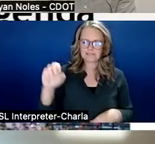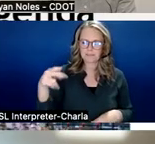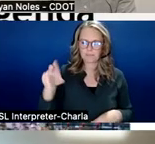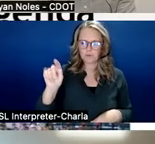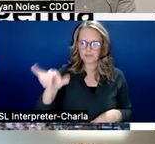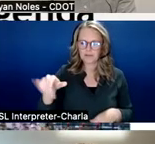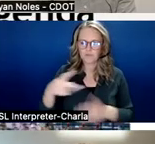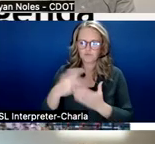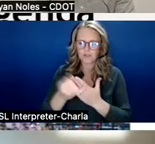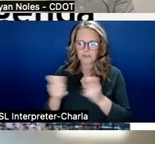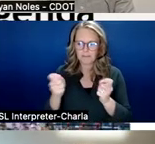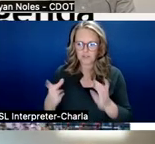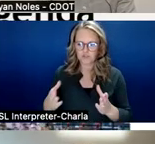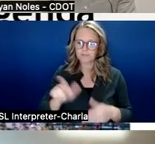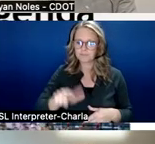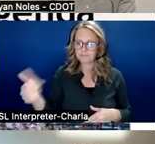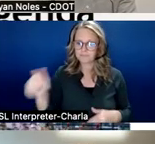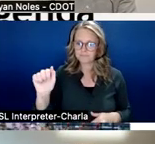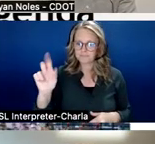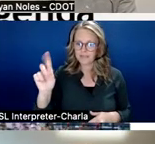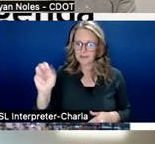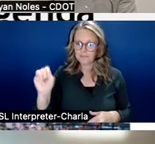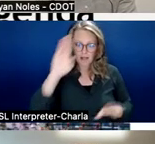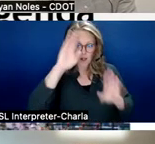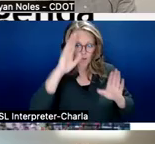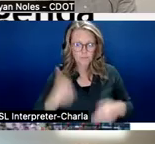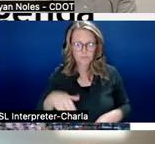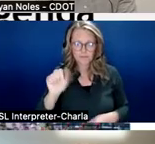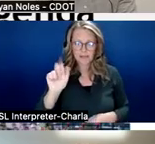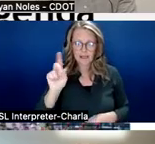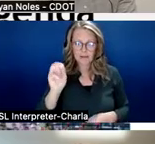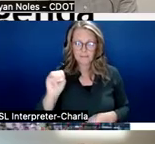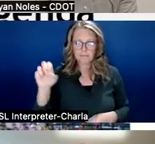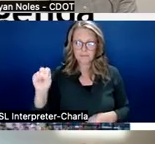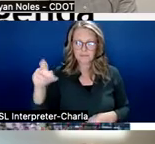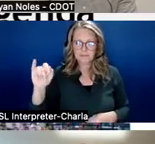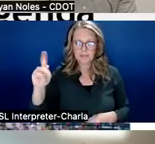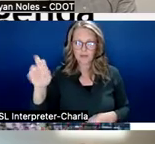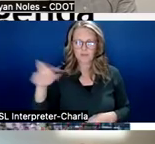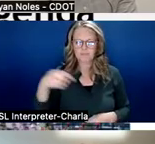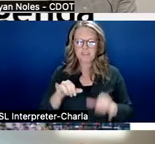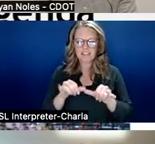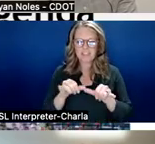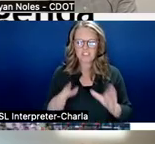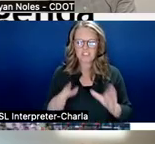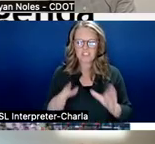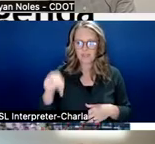And Adam. Hey there, everyone. I'm Adam Spiker and an engineer in the CDOT Region One Bus Rapid Transit program.